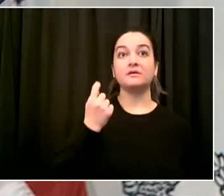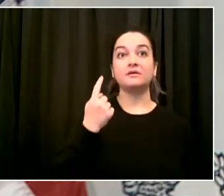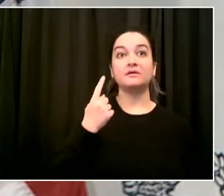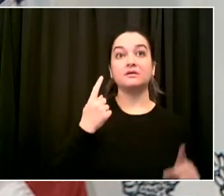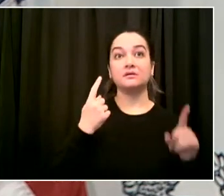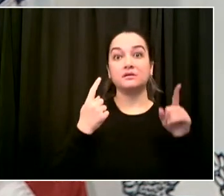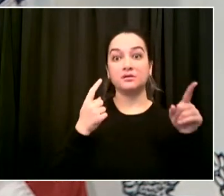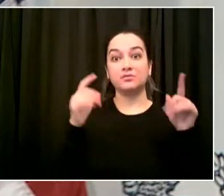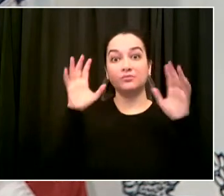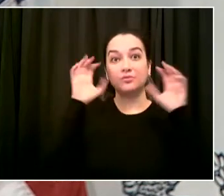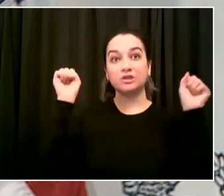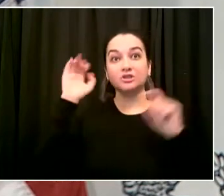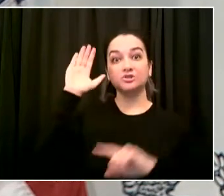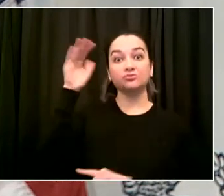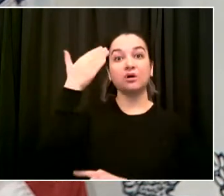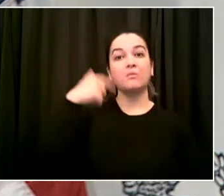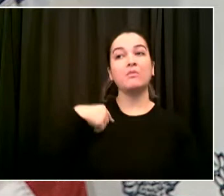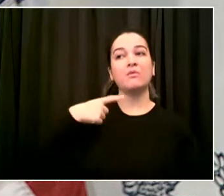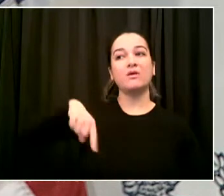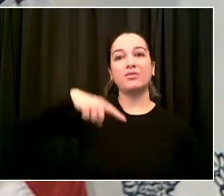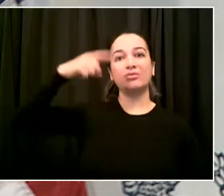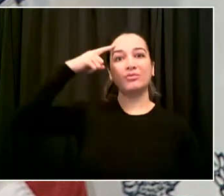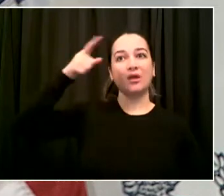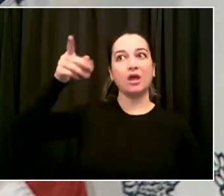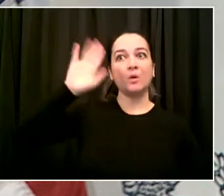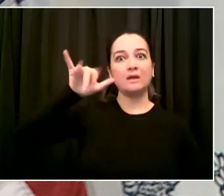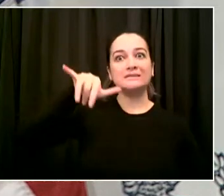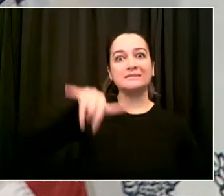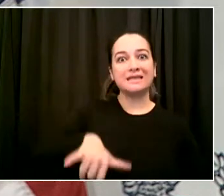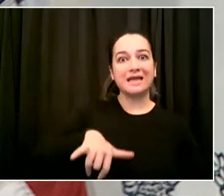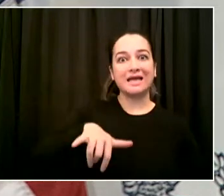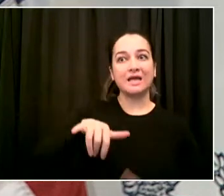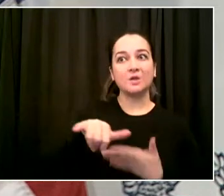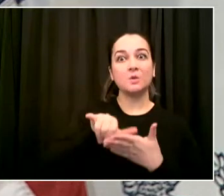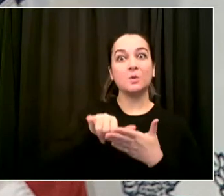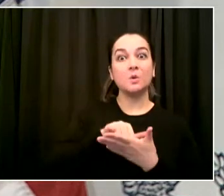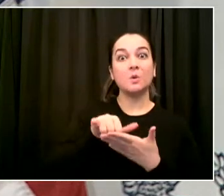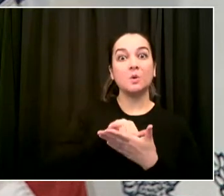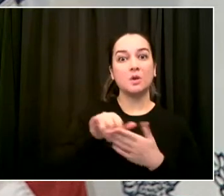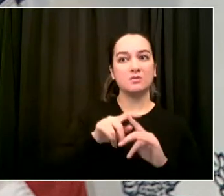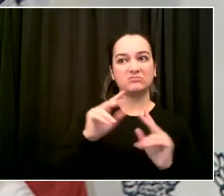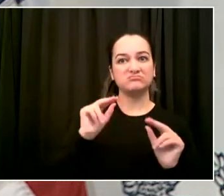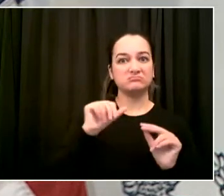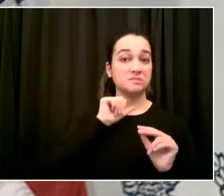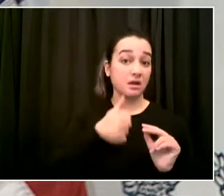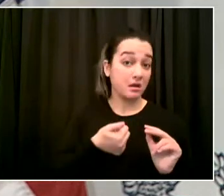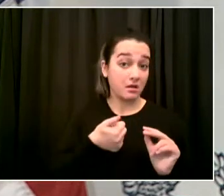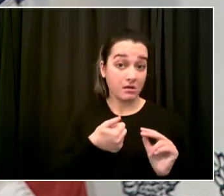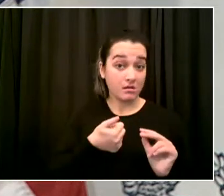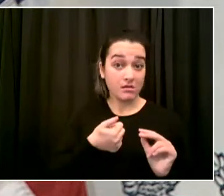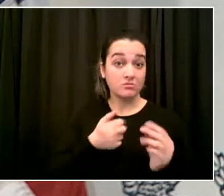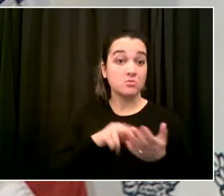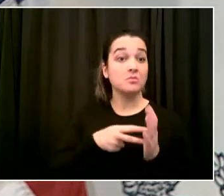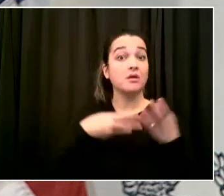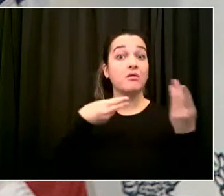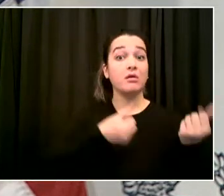THEN-PRESIDENT WAS GOING TO BE HERE A LOT OF YOU SEE HERE TURNED OUT NOT TO BE SO THATT MADEDE IT BETTER. I DON'T HAVE A NUMBER FOR YOUO BUT WE WILL